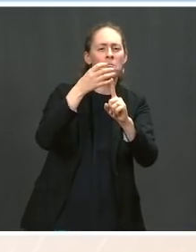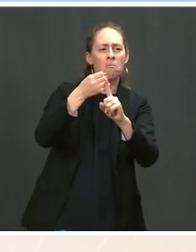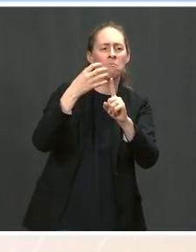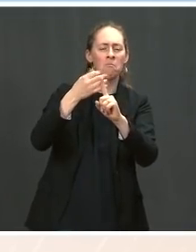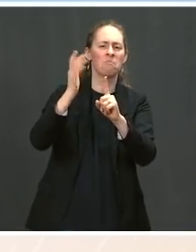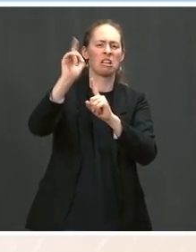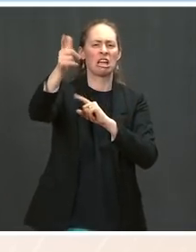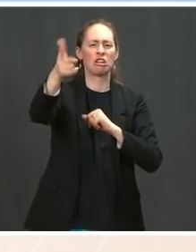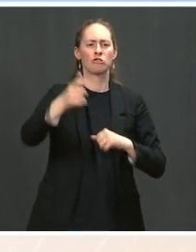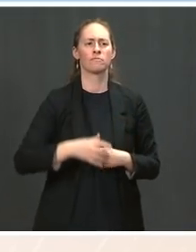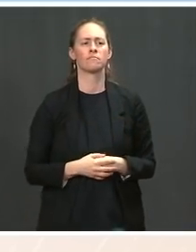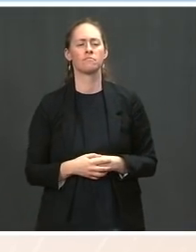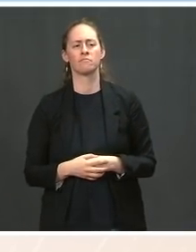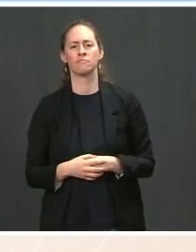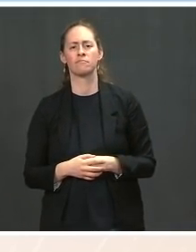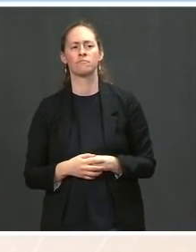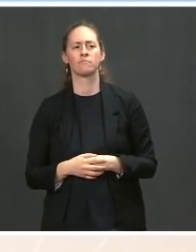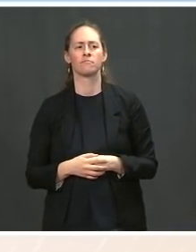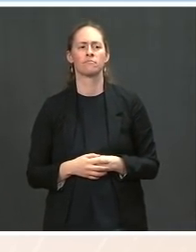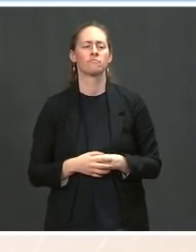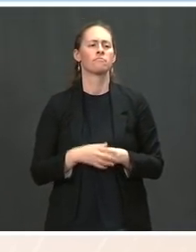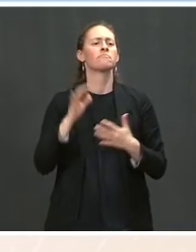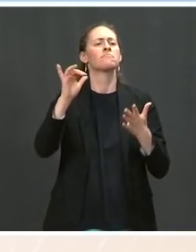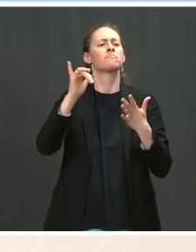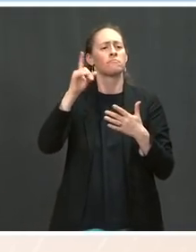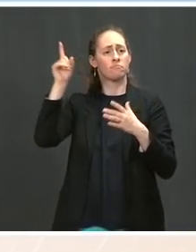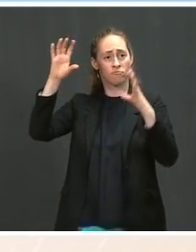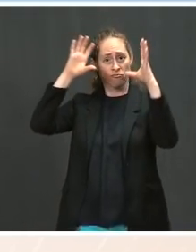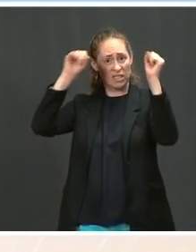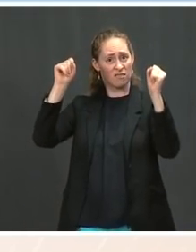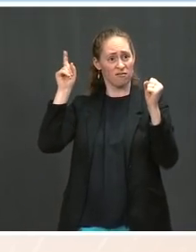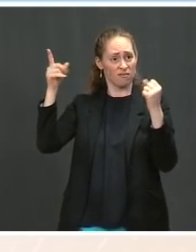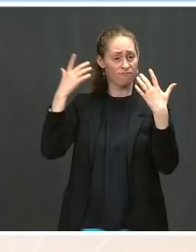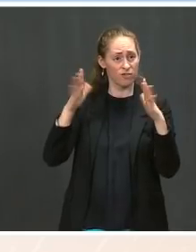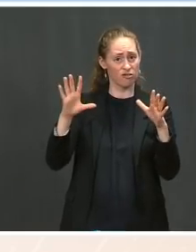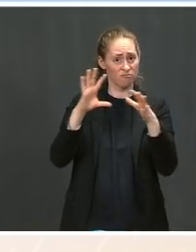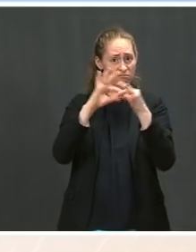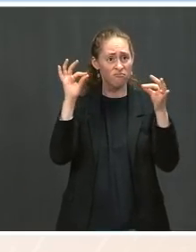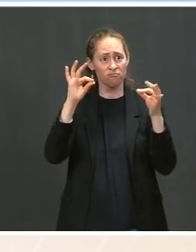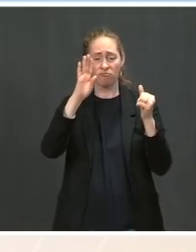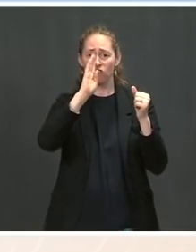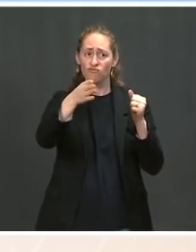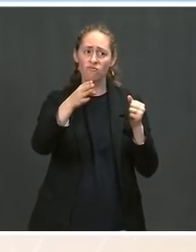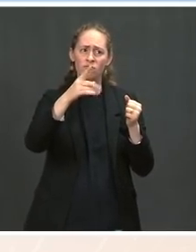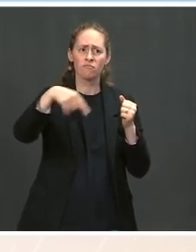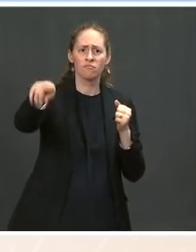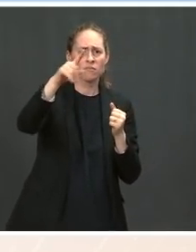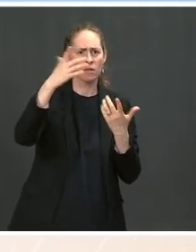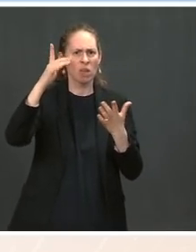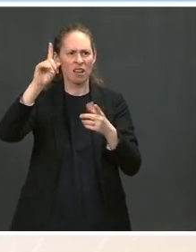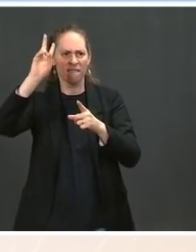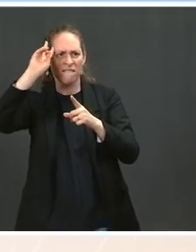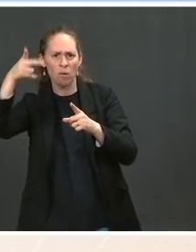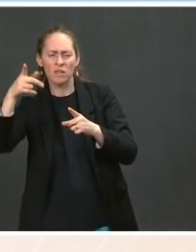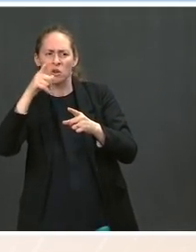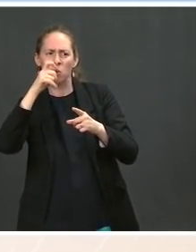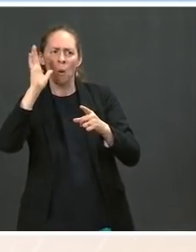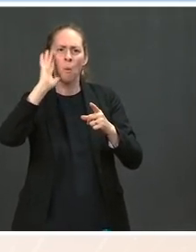any directives from what's come back so far to guide where the next conversations that she would be having,